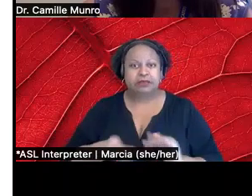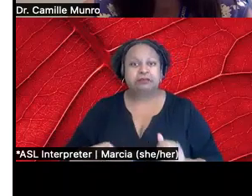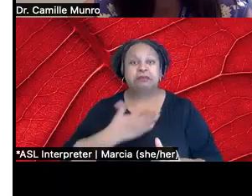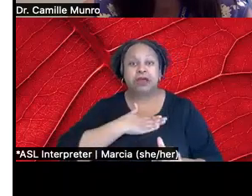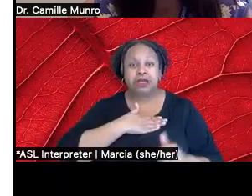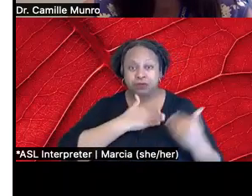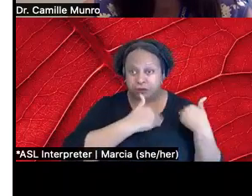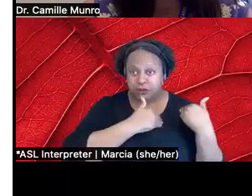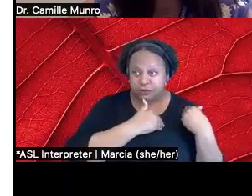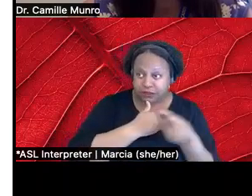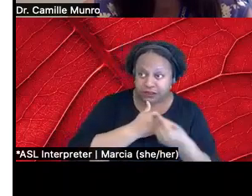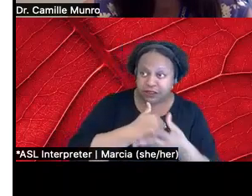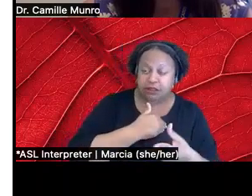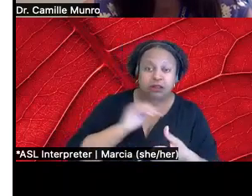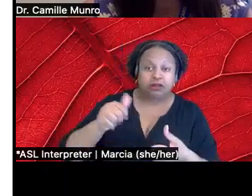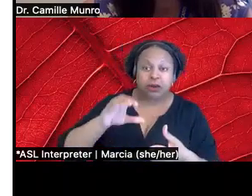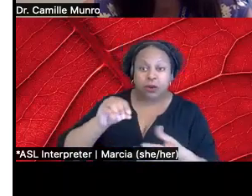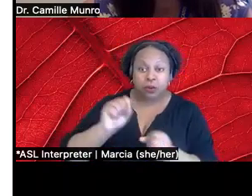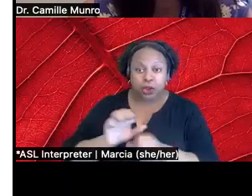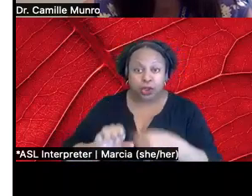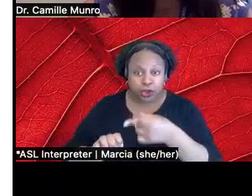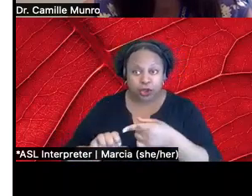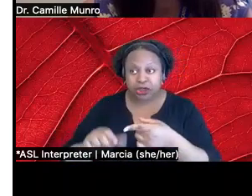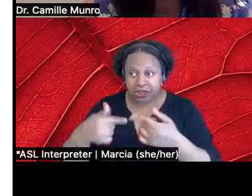my colleagues and ask if I could work alongside them on the ward.